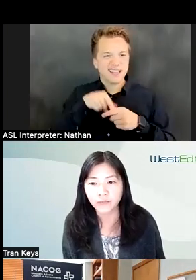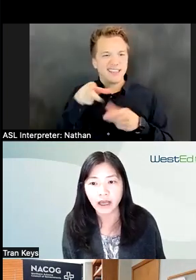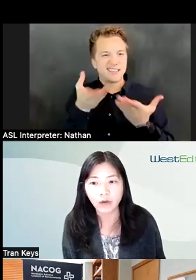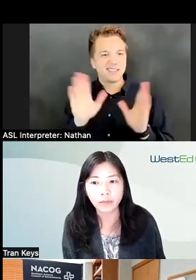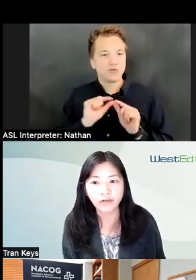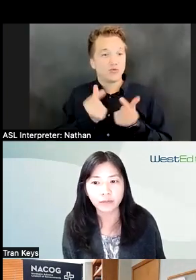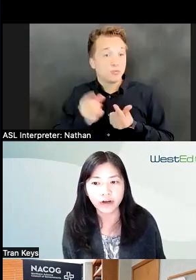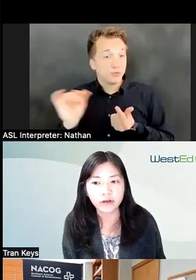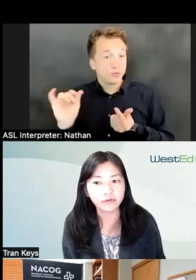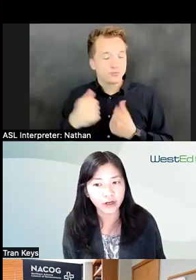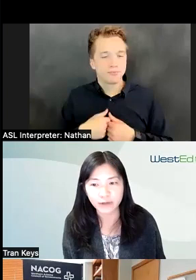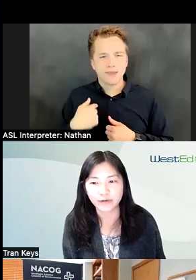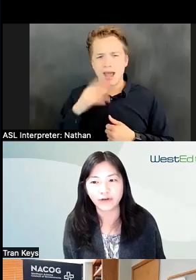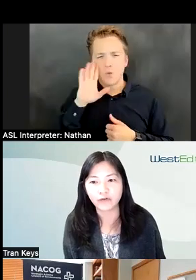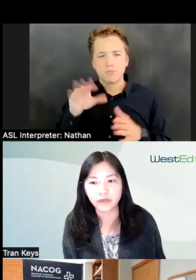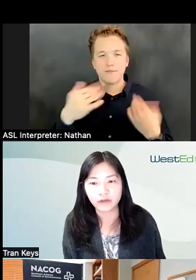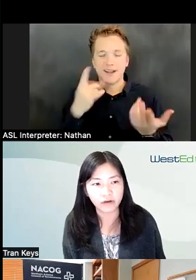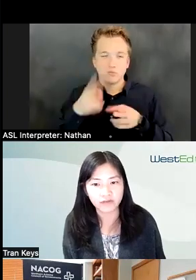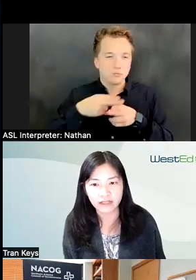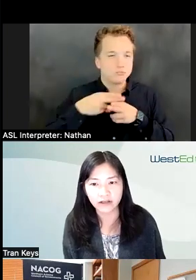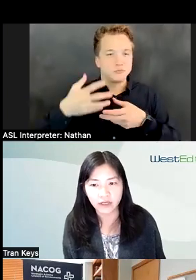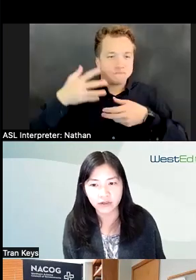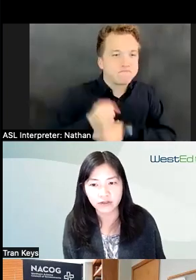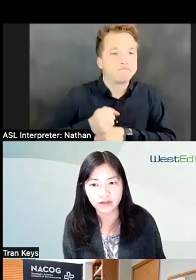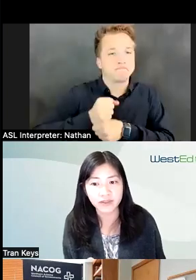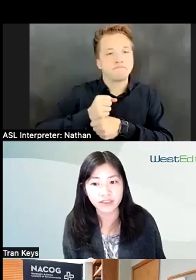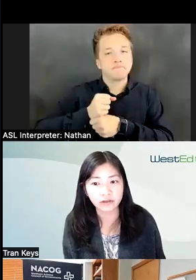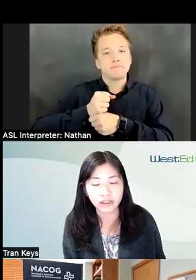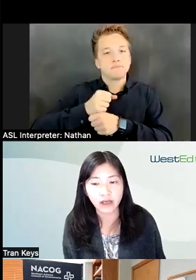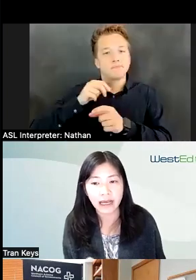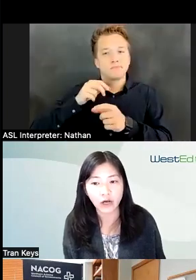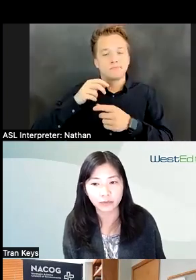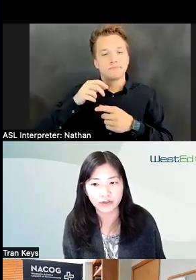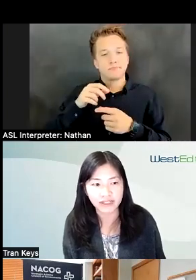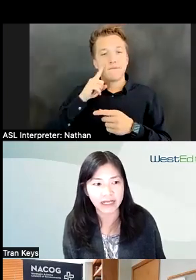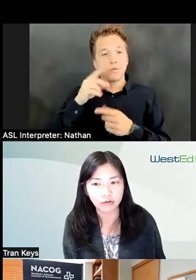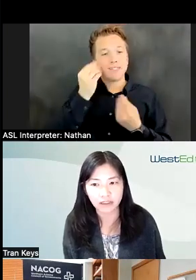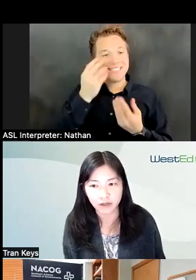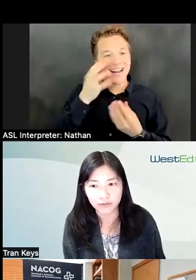I want to provide a very, very brief overview of data and measures, specifically outputs and outcomes.